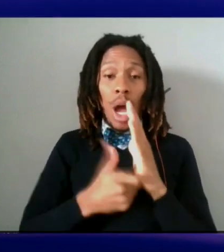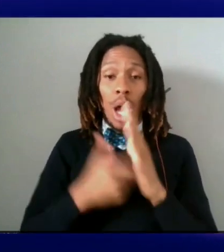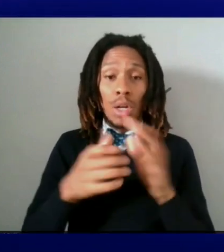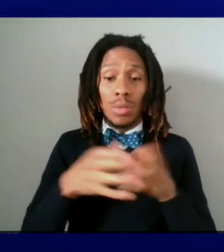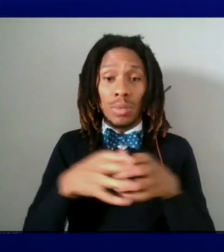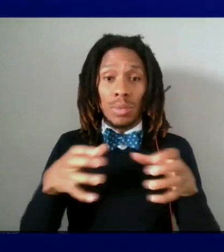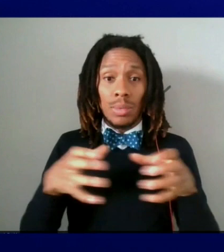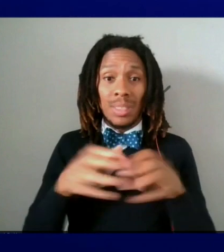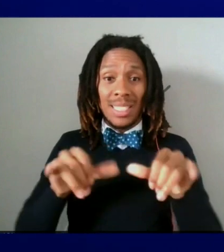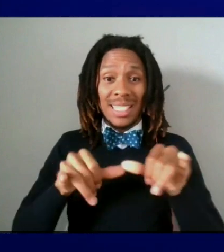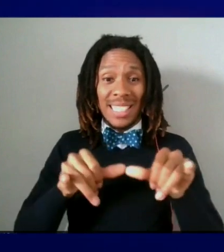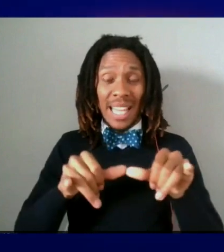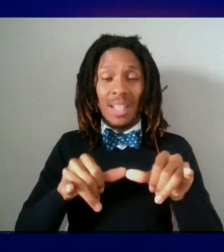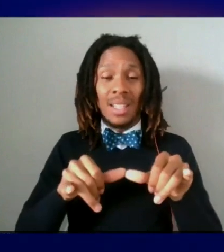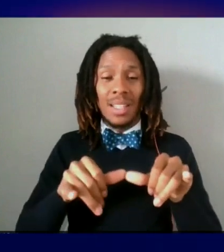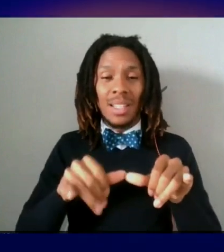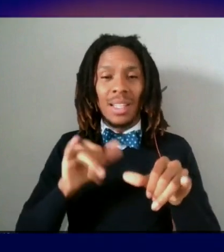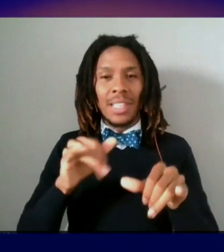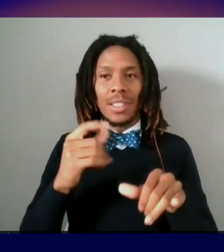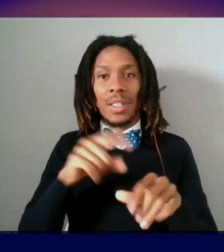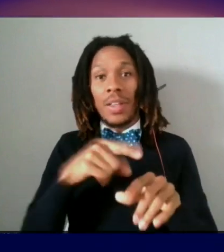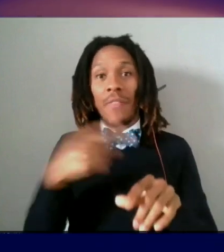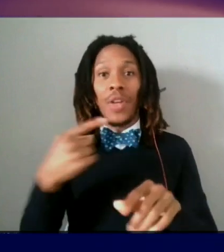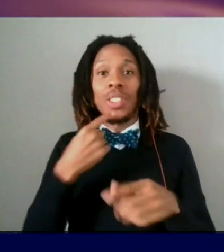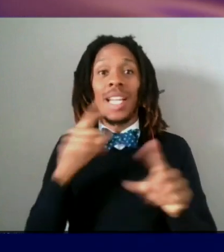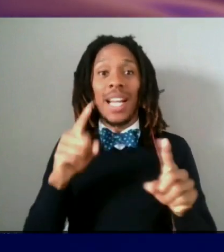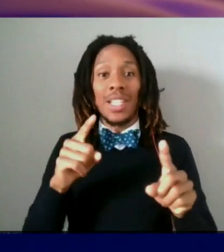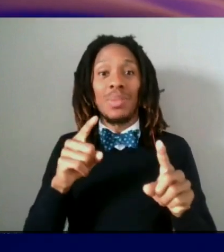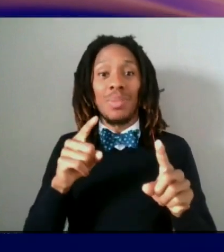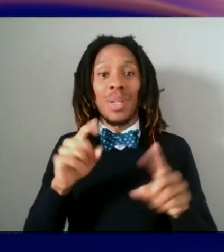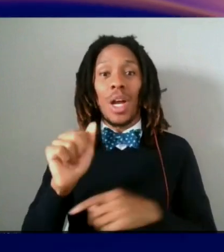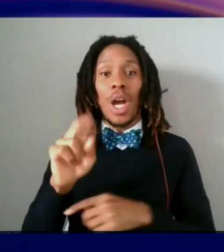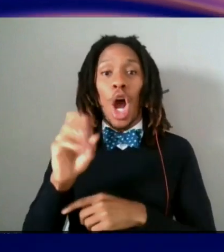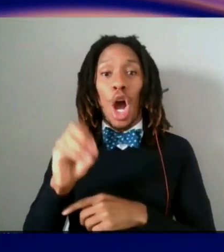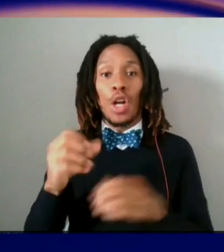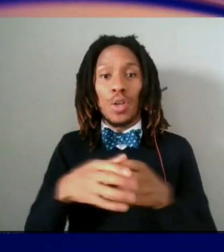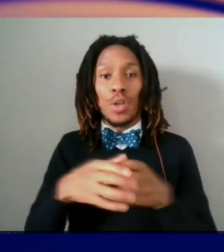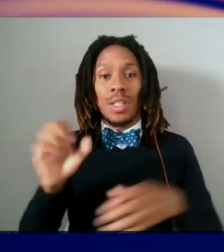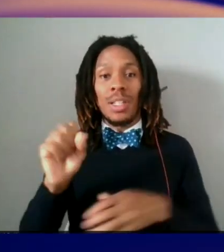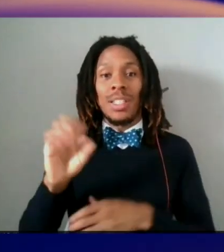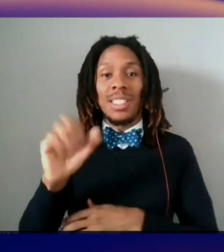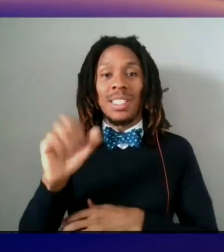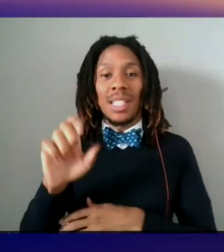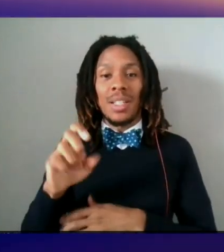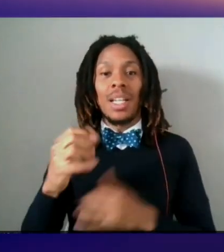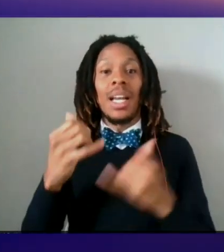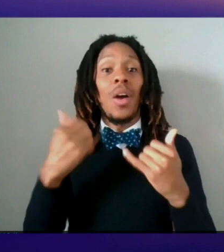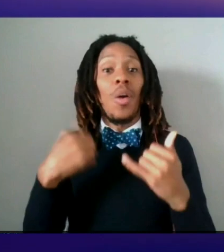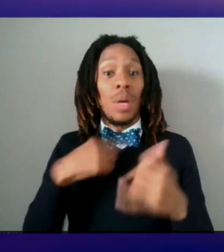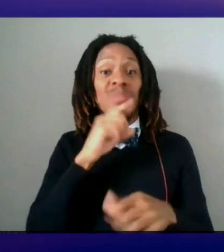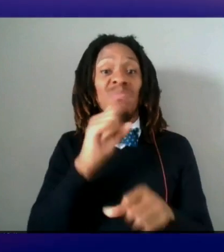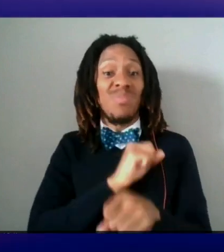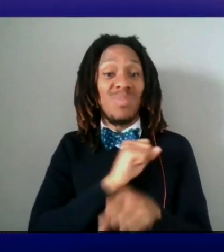this, which is the first announcement, we are actually removing that complexity for data engineers.